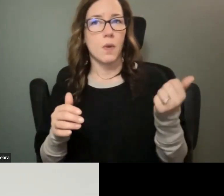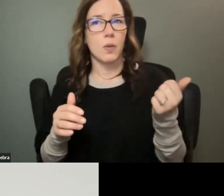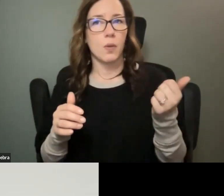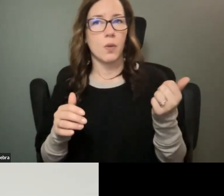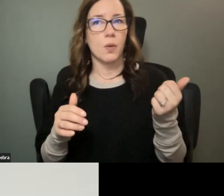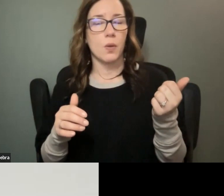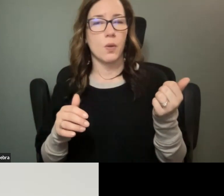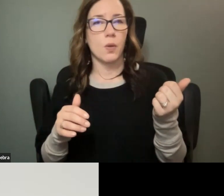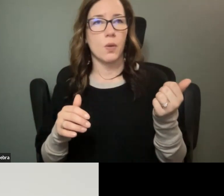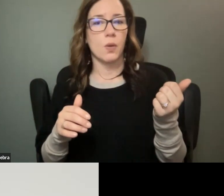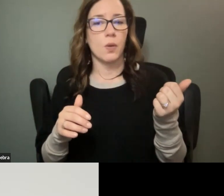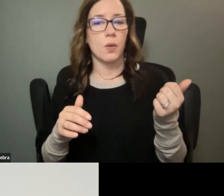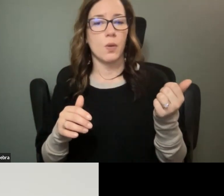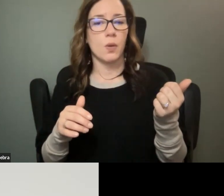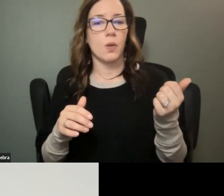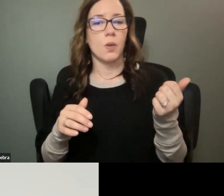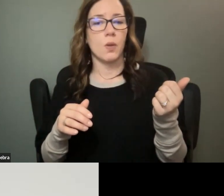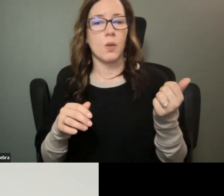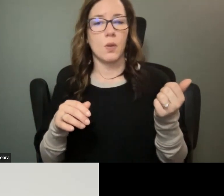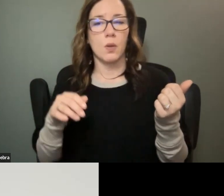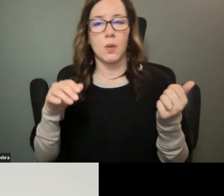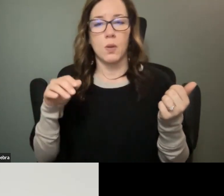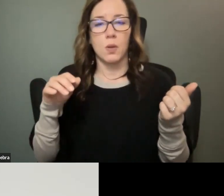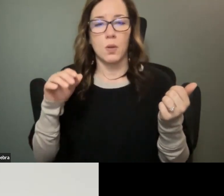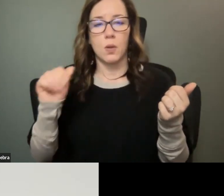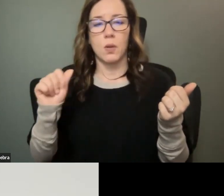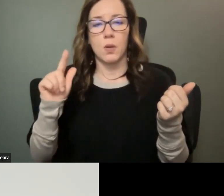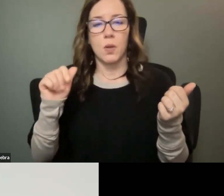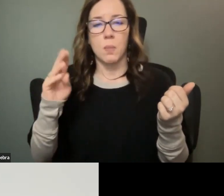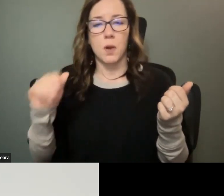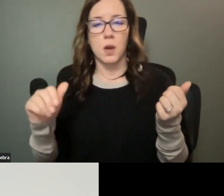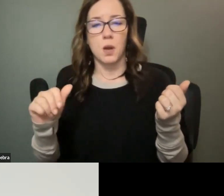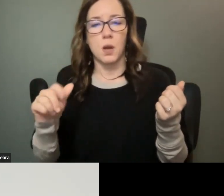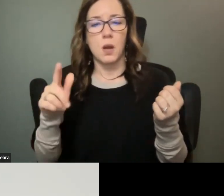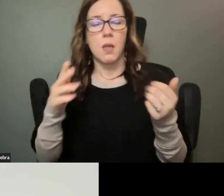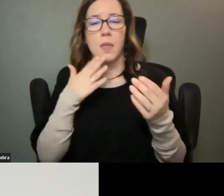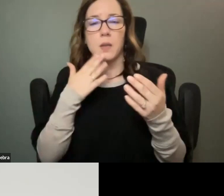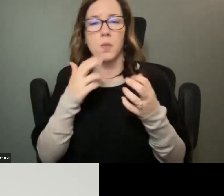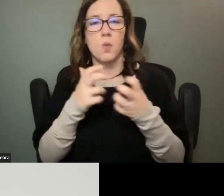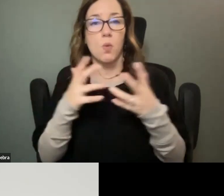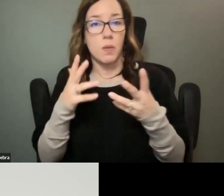namika Sharma uh thank you for all the information how